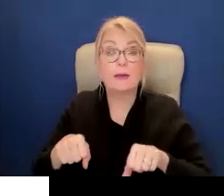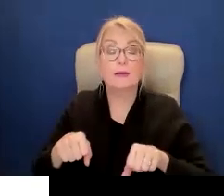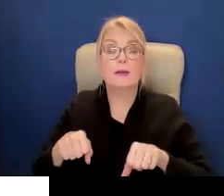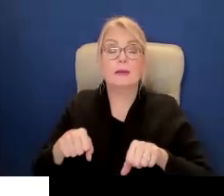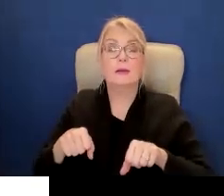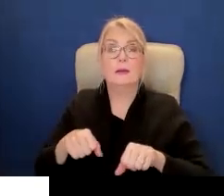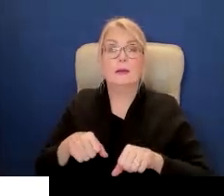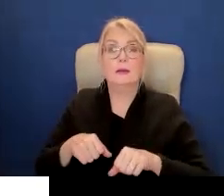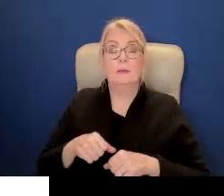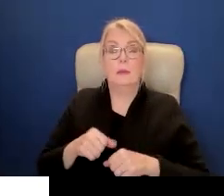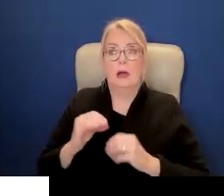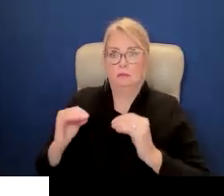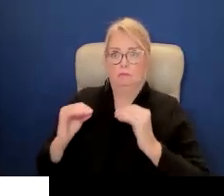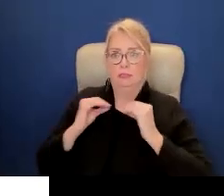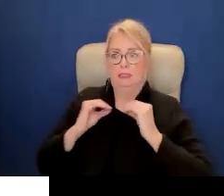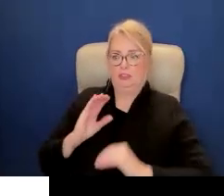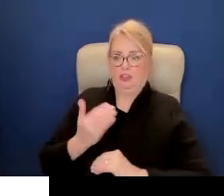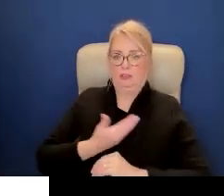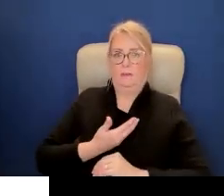what's going on, staying abreast of the news.